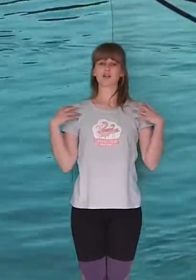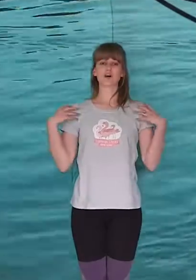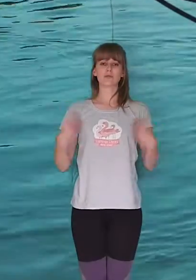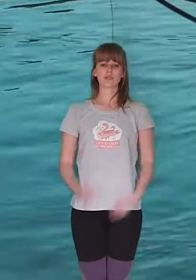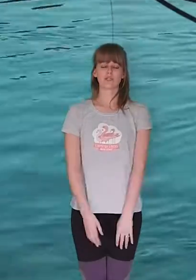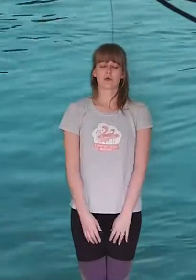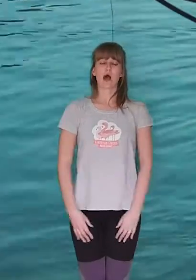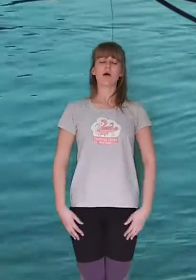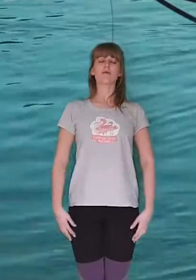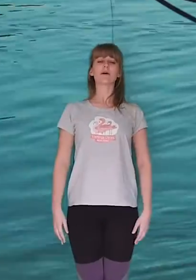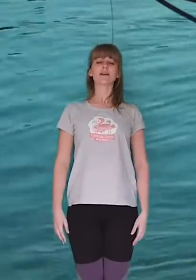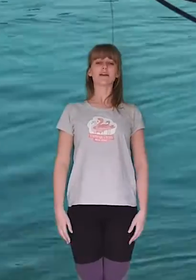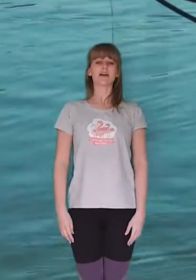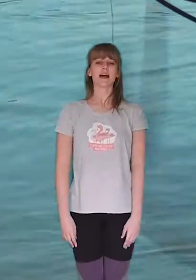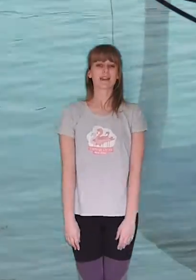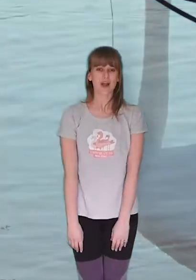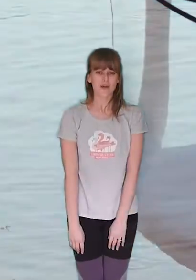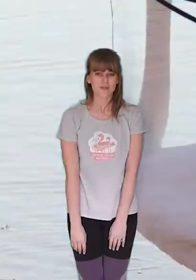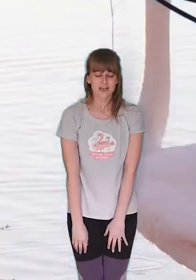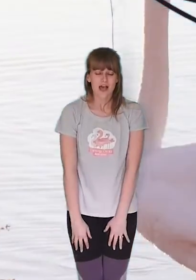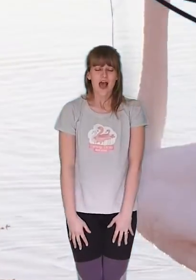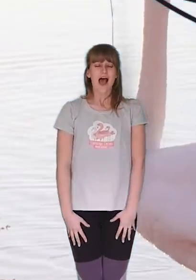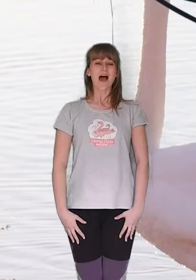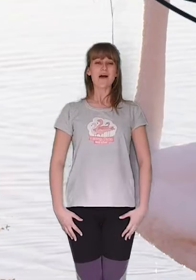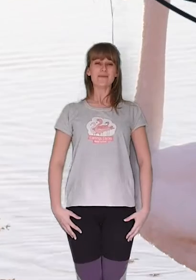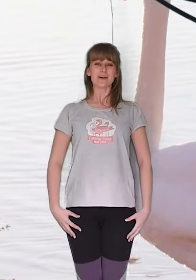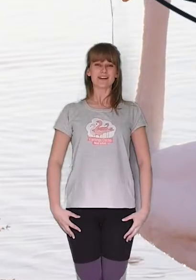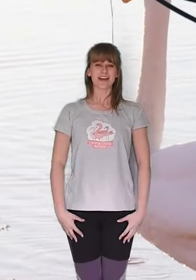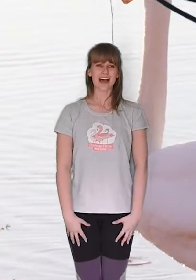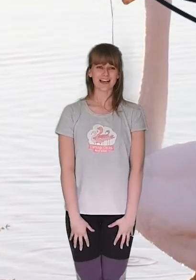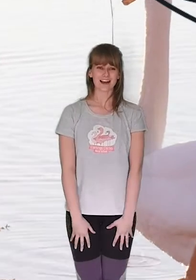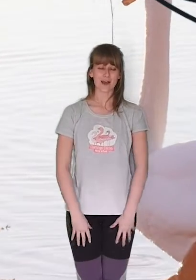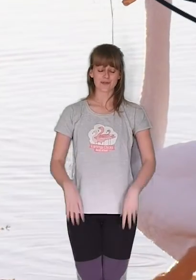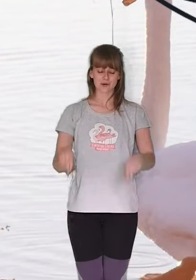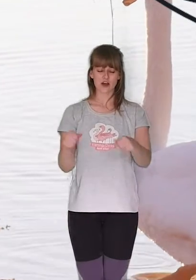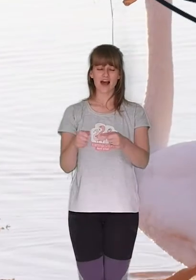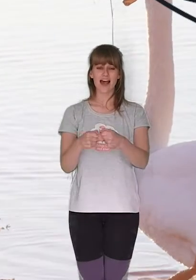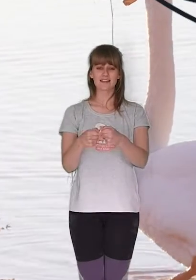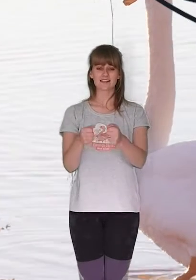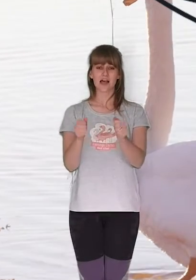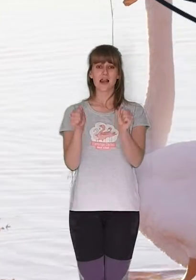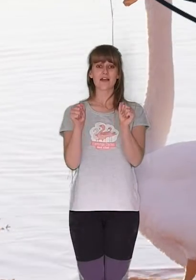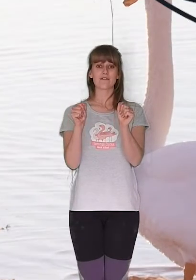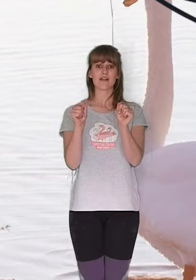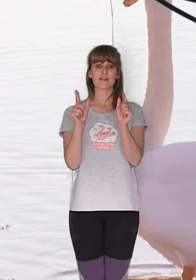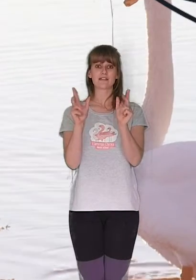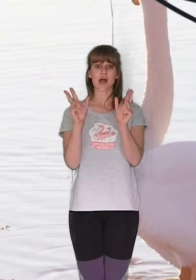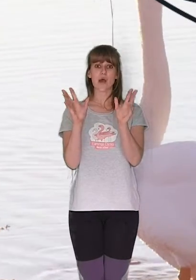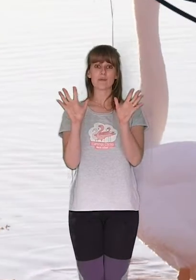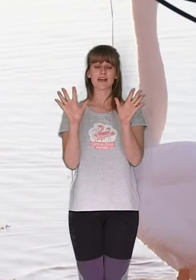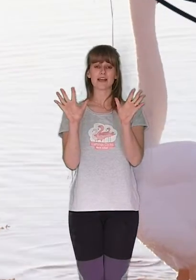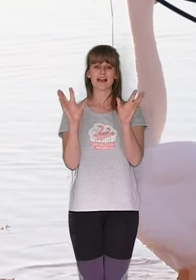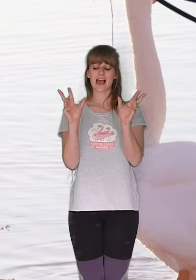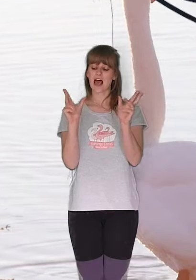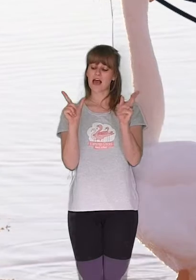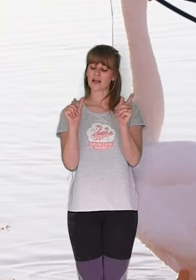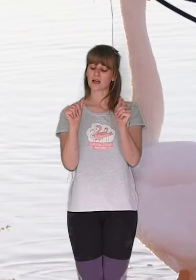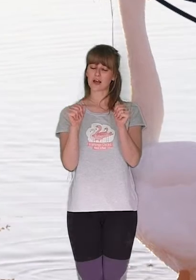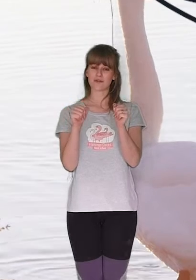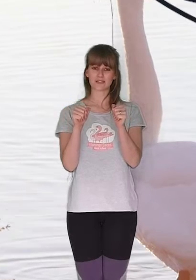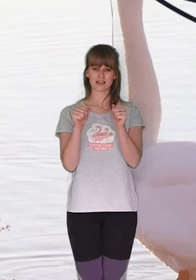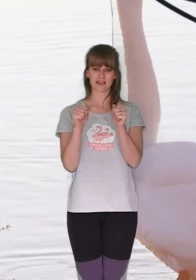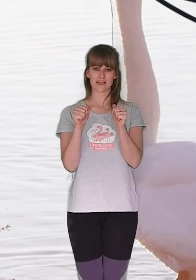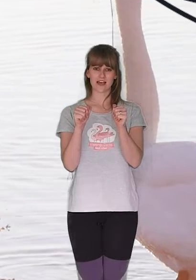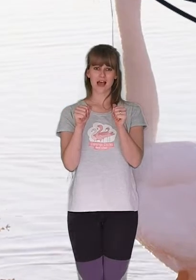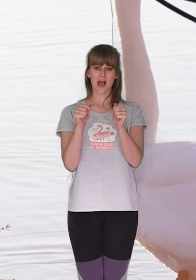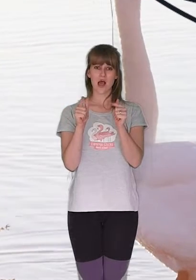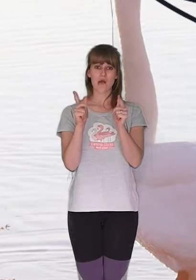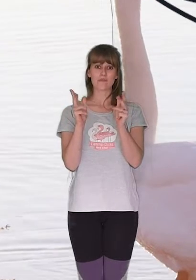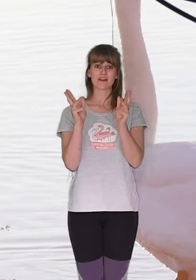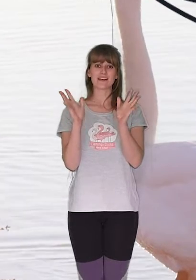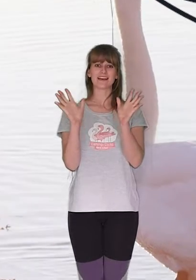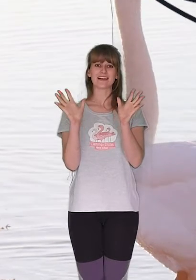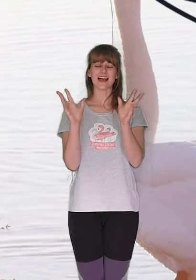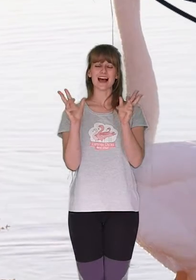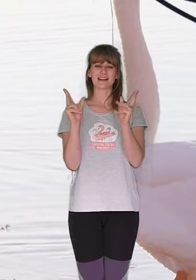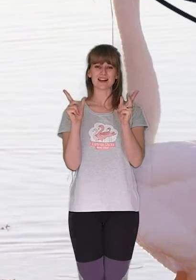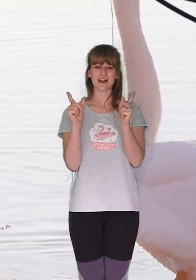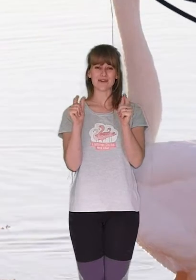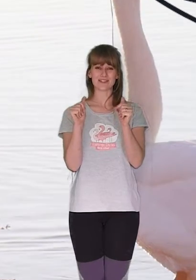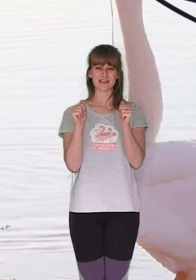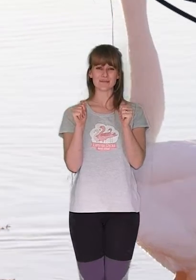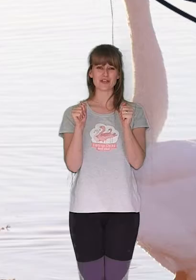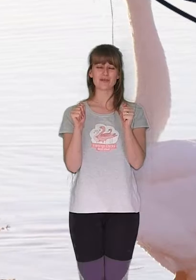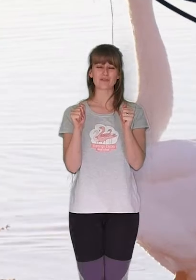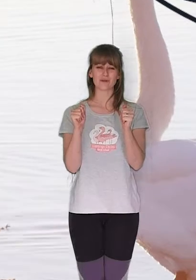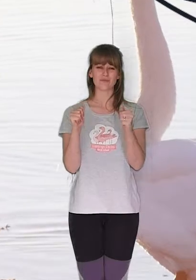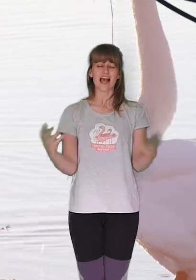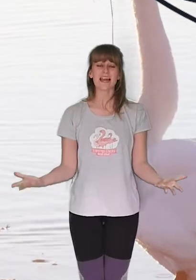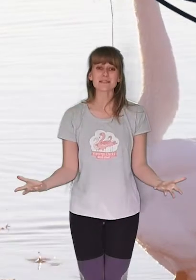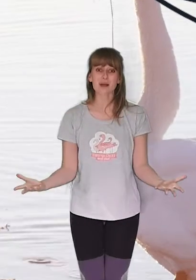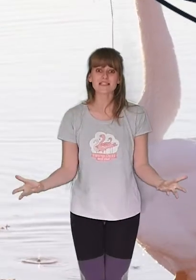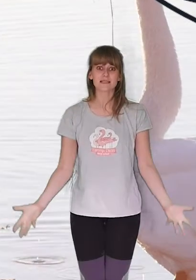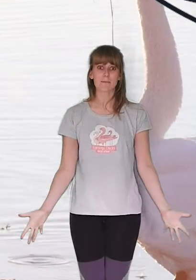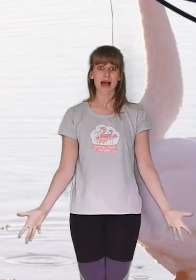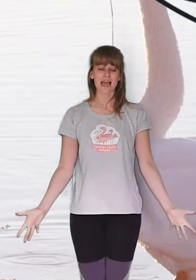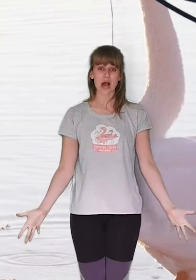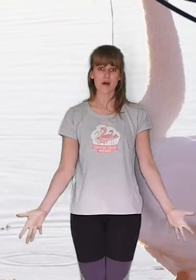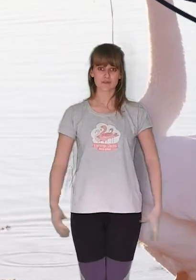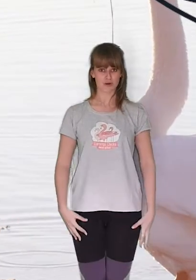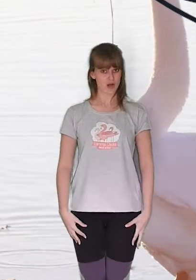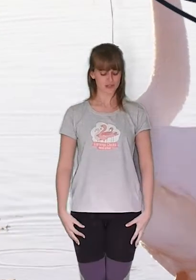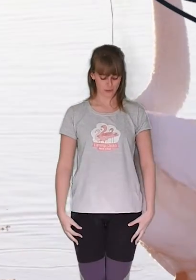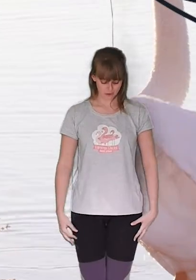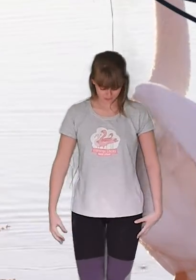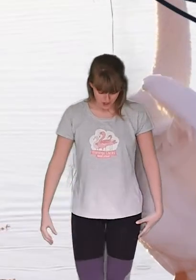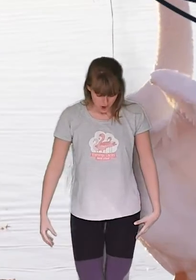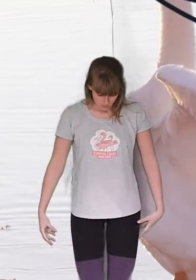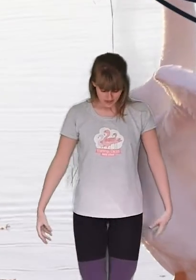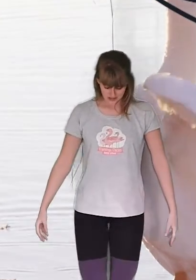shoulders to open and close, open and close. Or our hands like feathers, opening and closing, opening and closing, beautiful. Let's practice some ballet arms for our swan. We're going